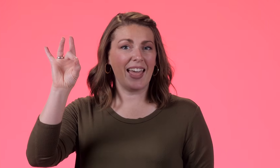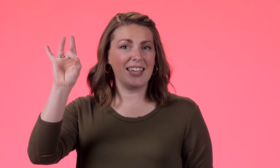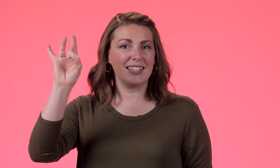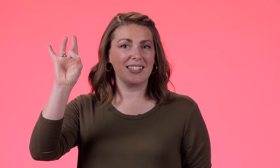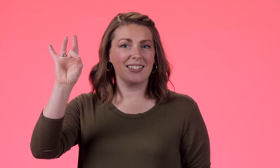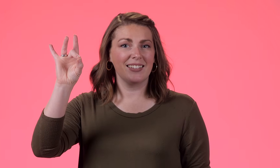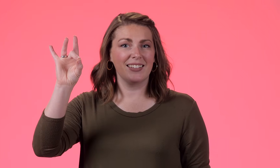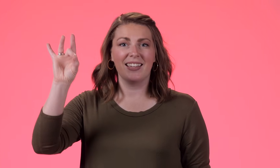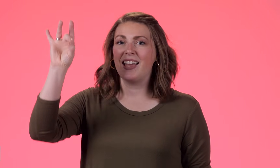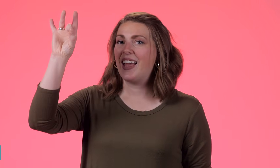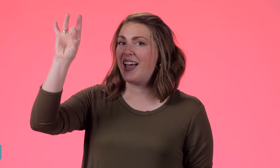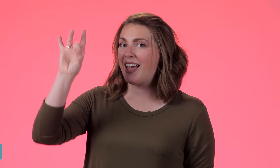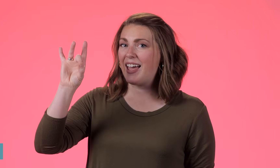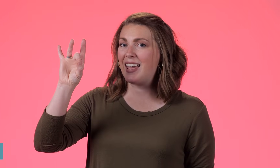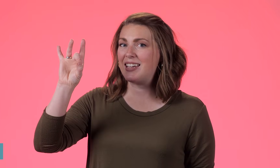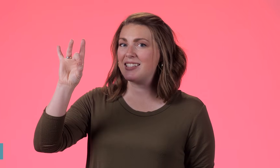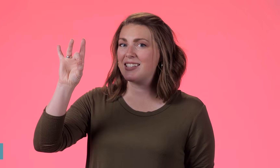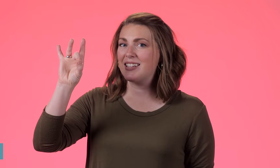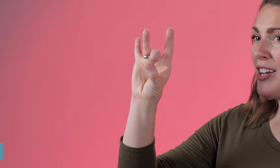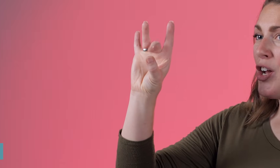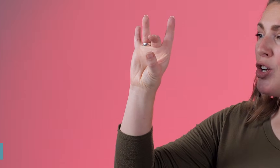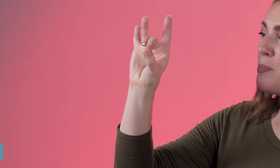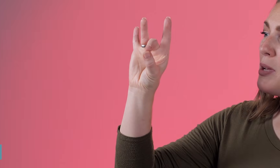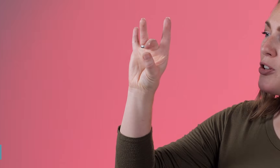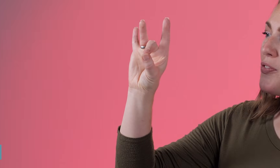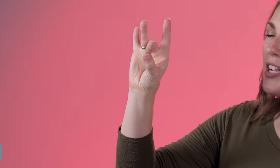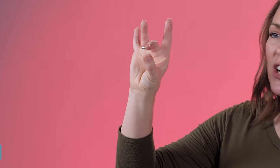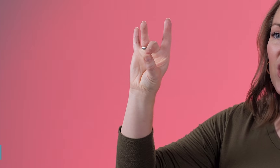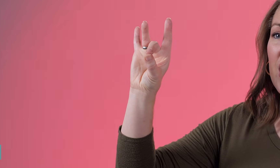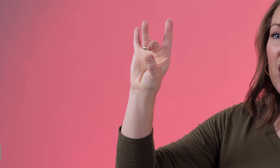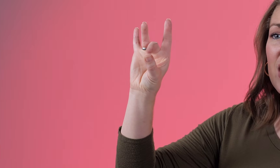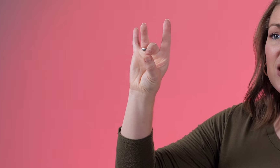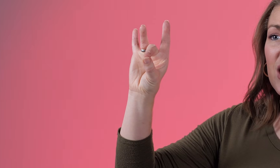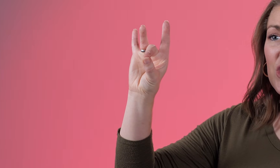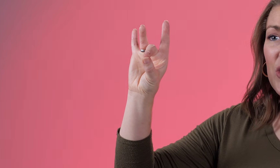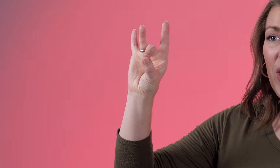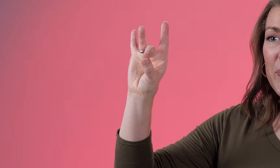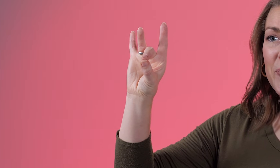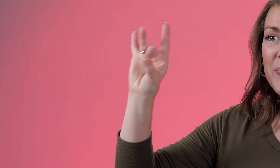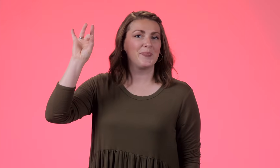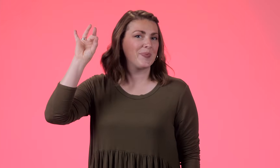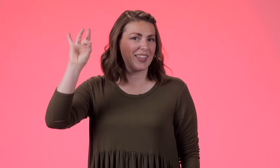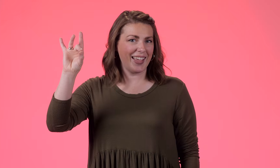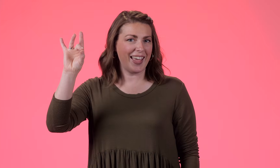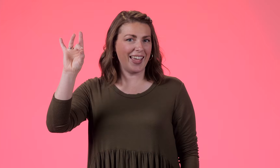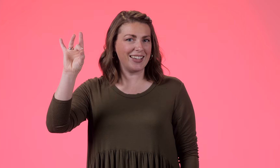Eight, eight your middle finger is touching your thumb 8.